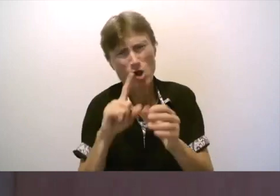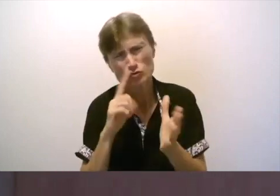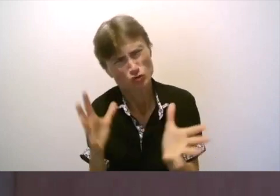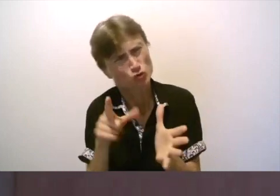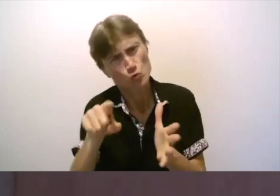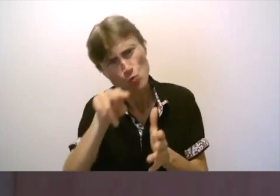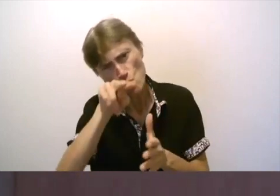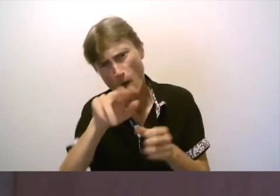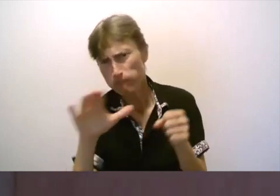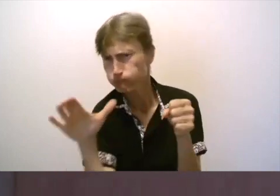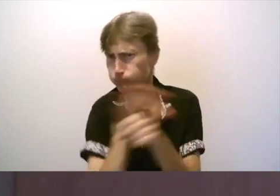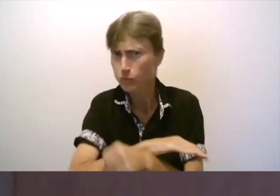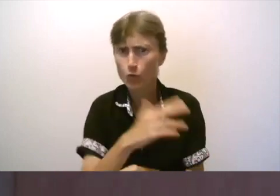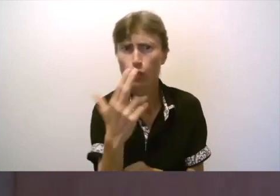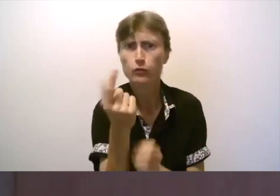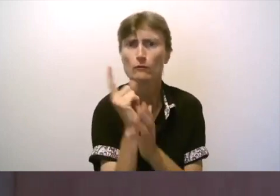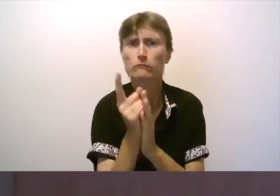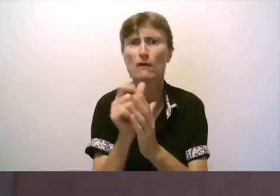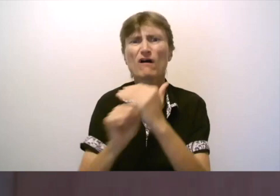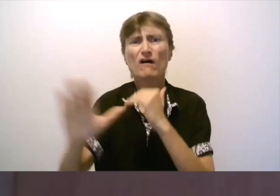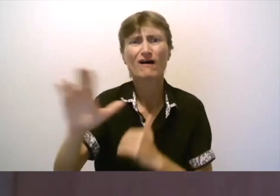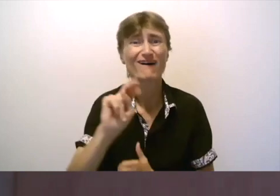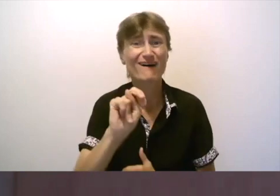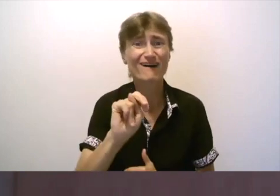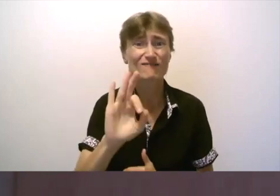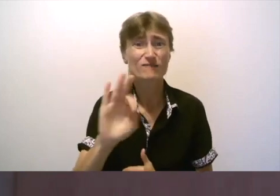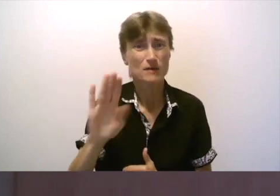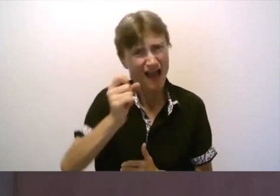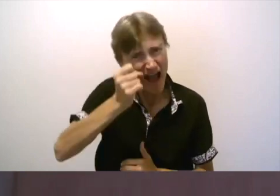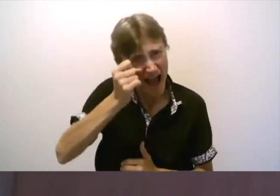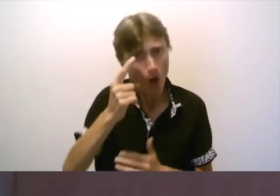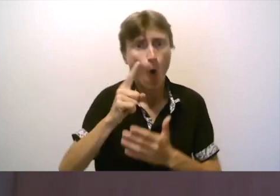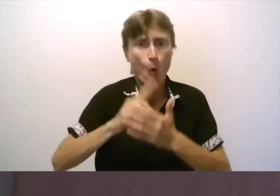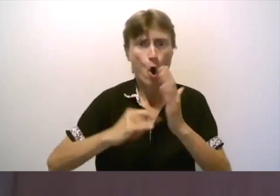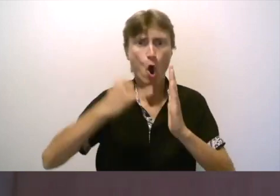full film uh to really understand what the cycle is